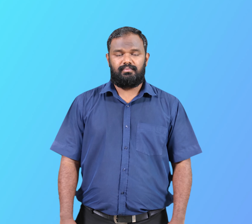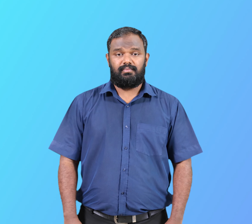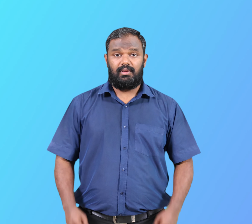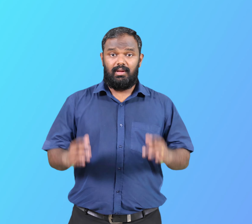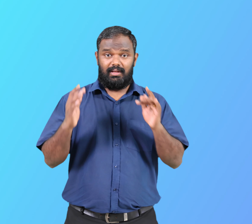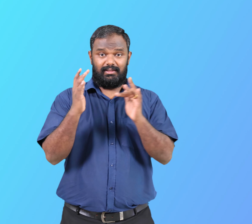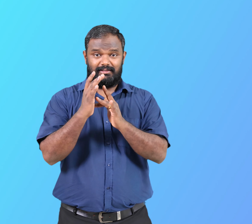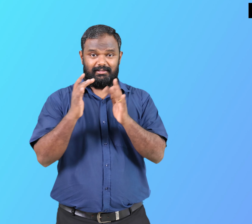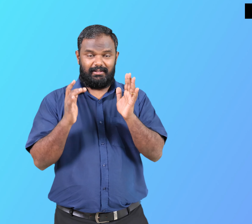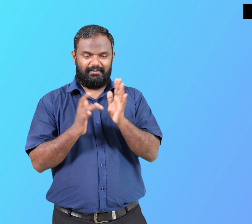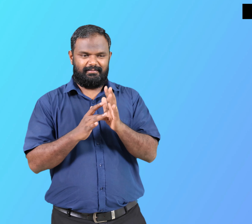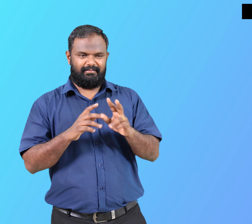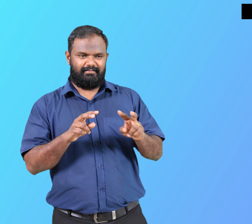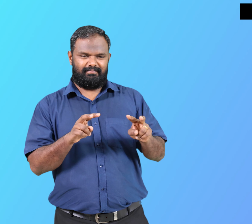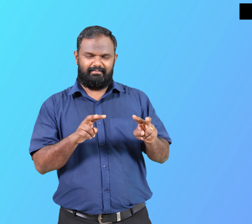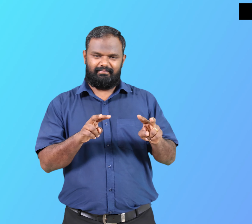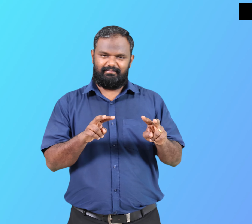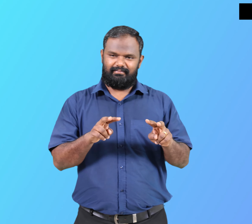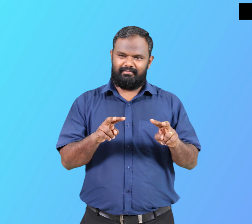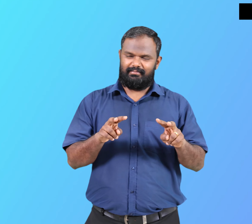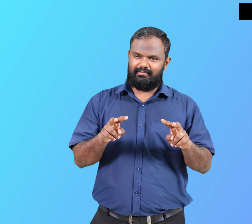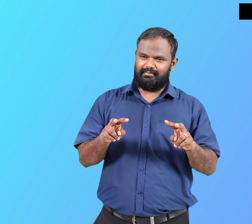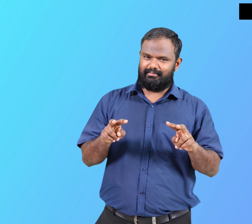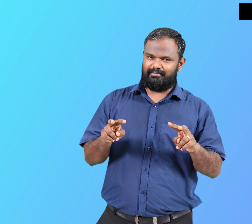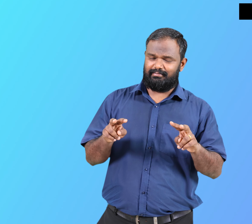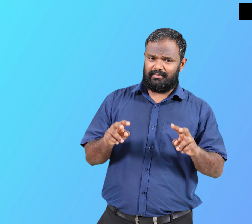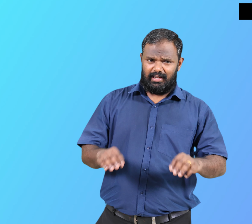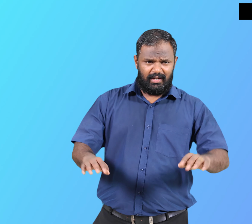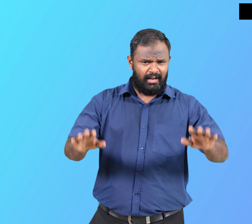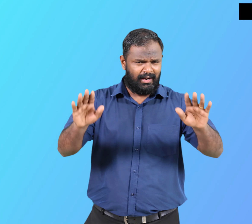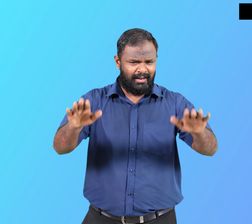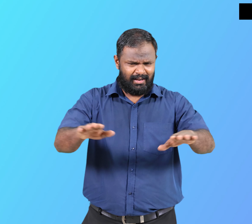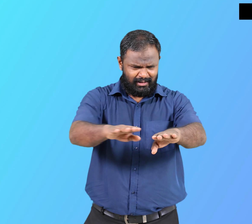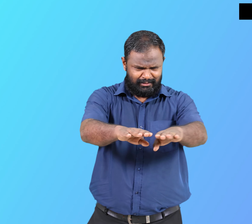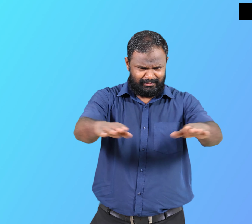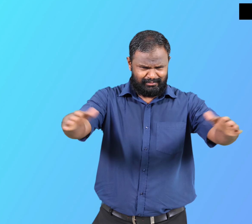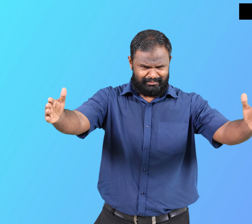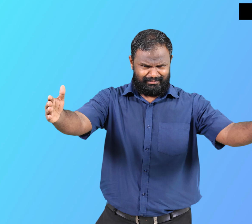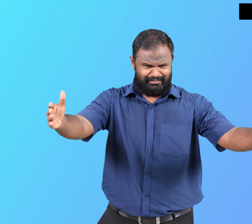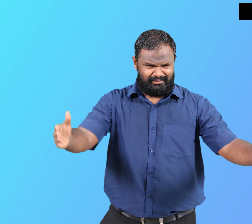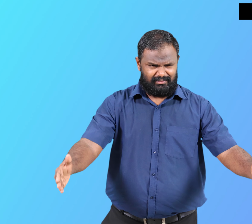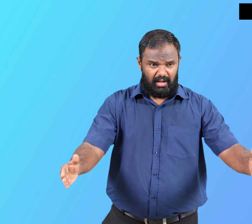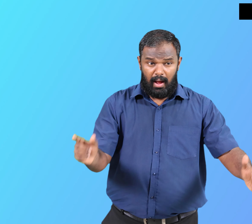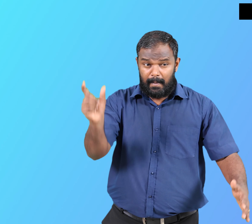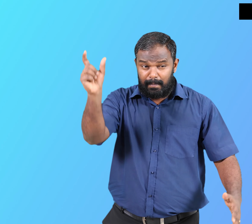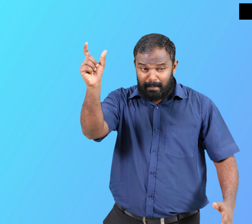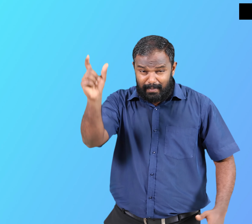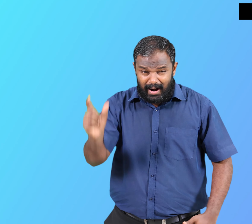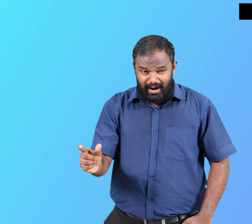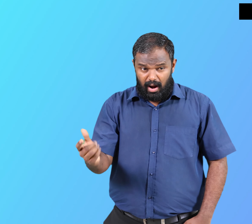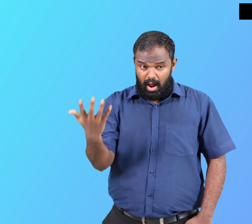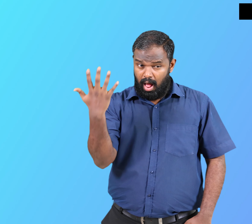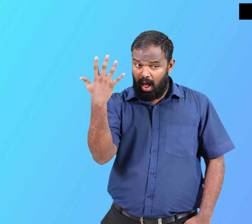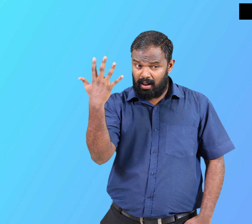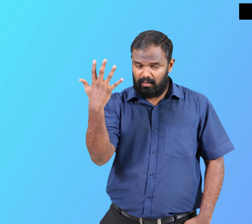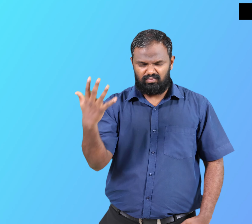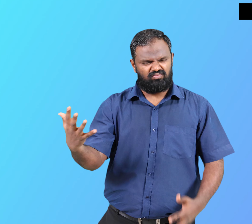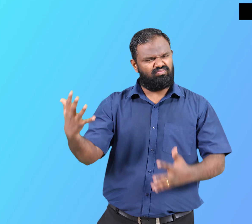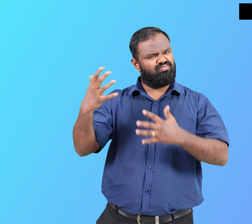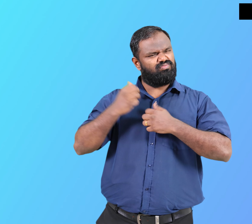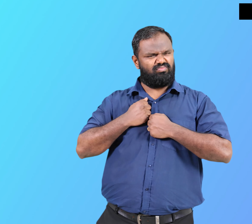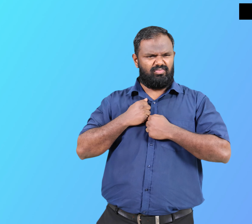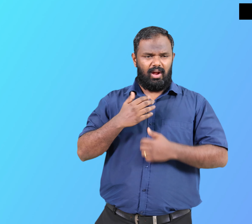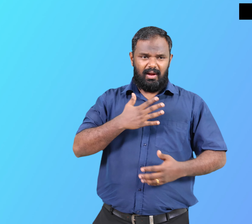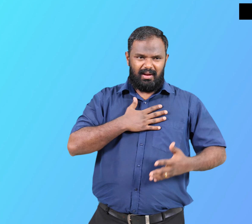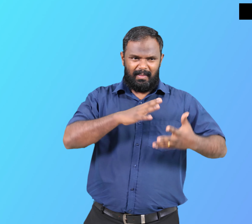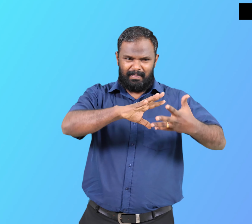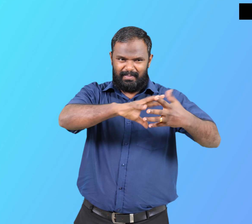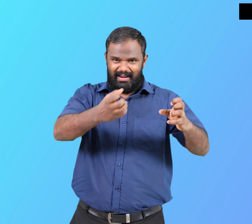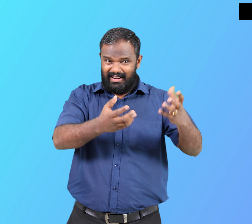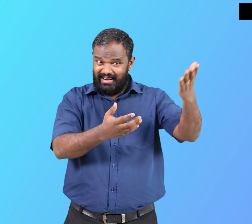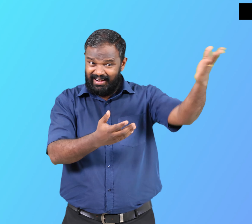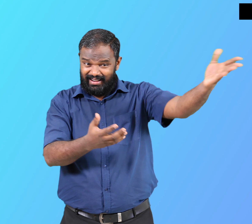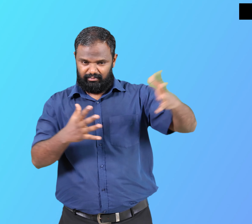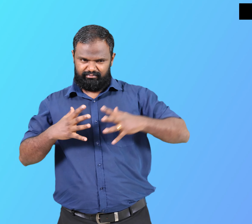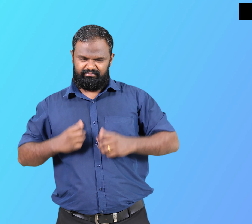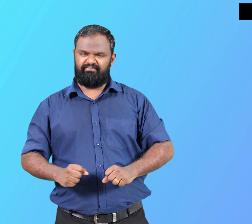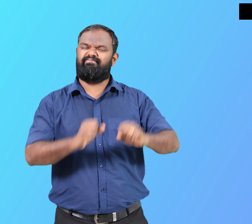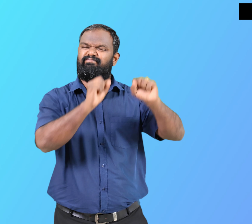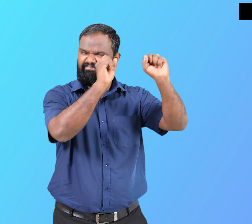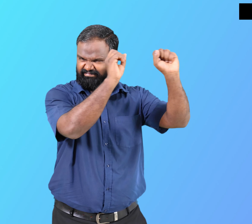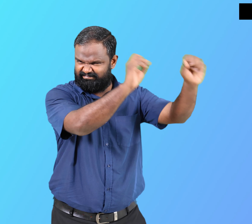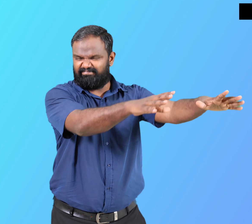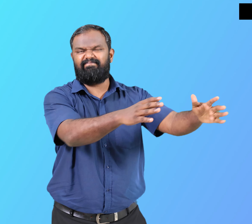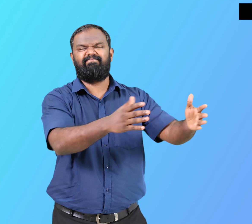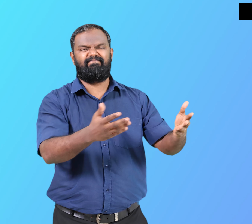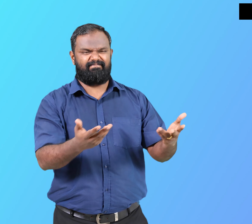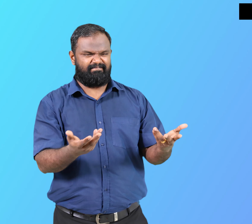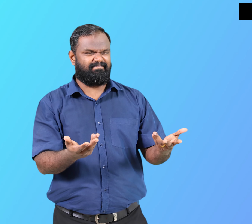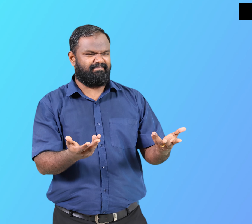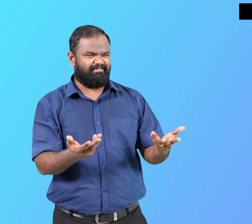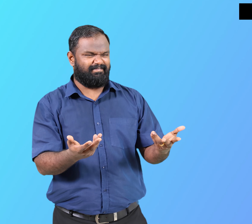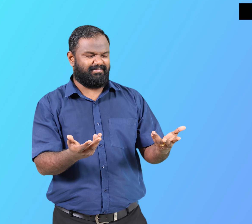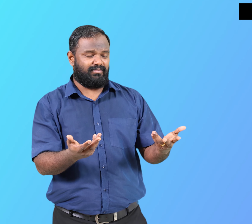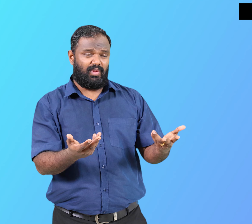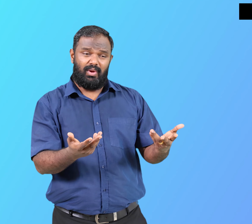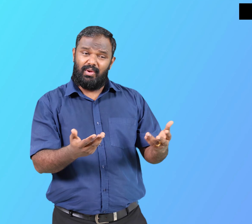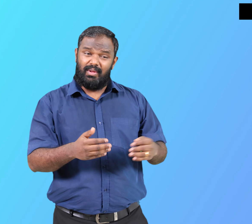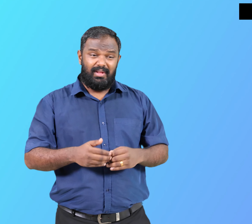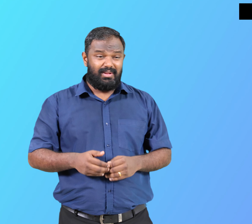Jesus said, “But here on this table is the hand of the one who will hand me over to my enemies.